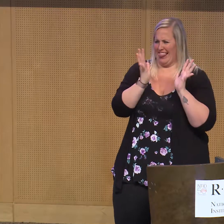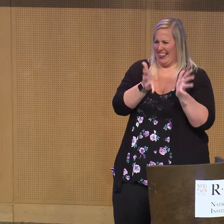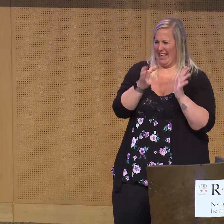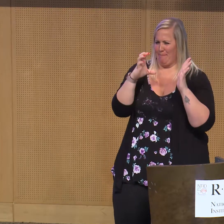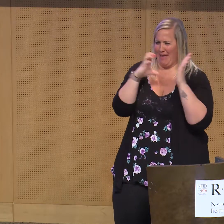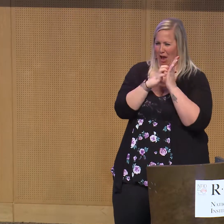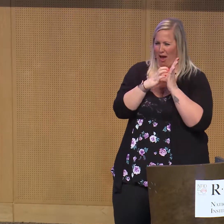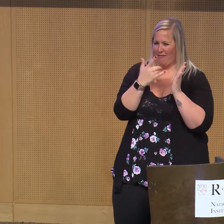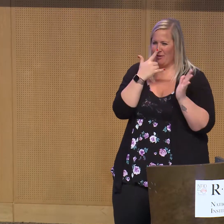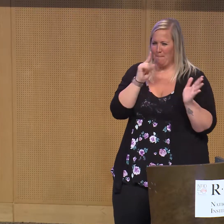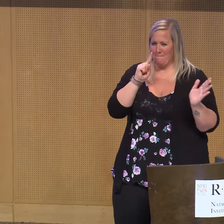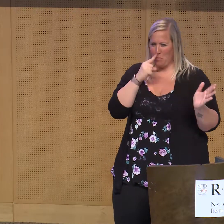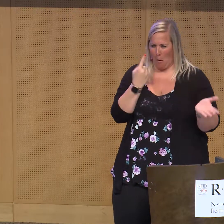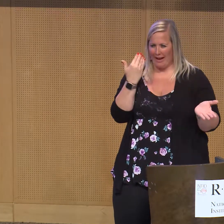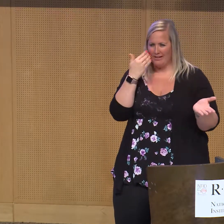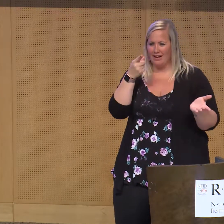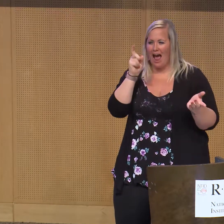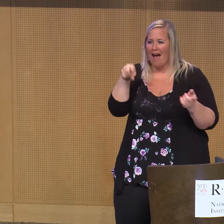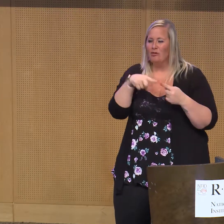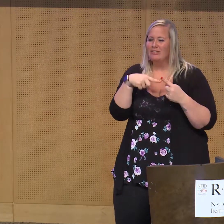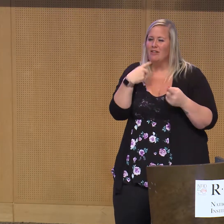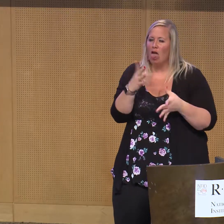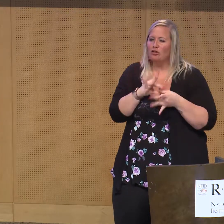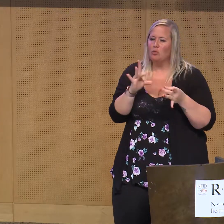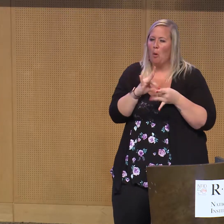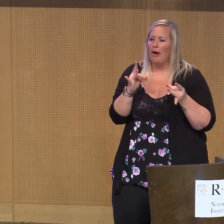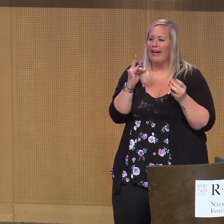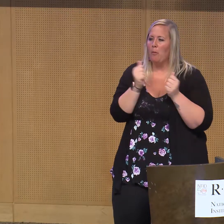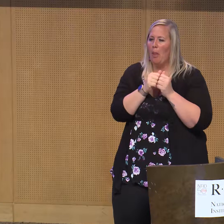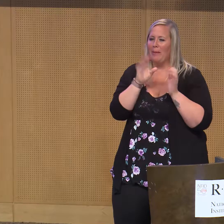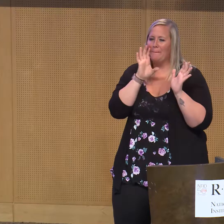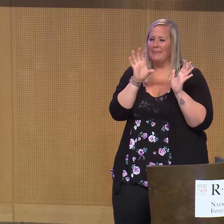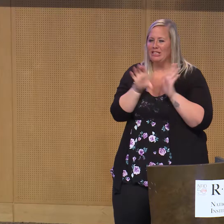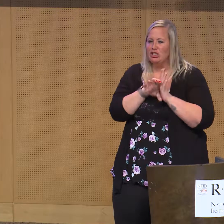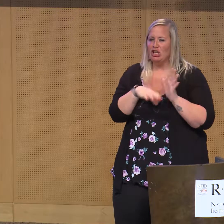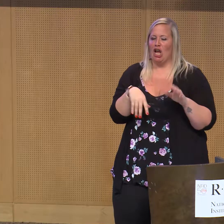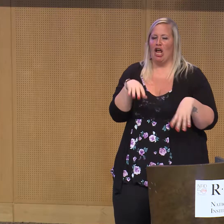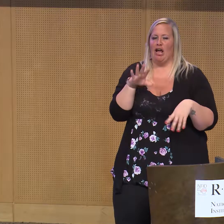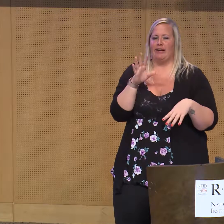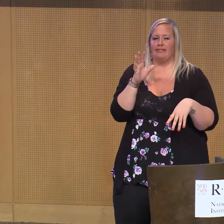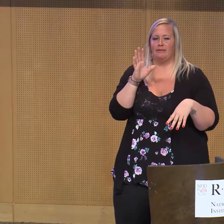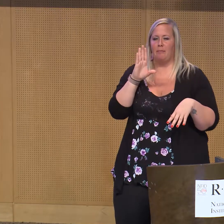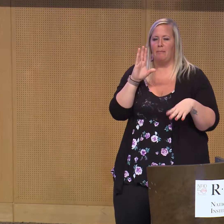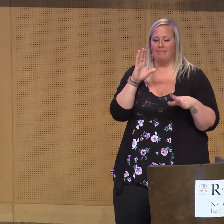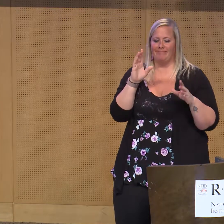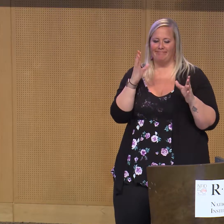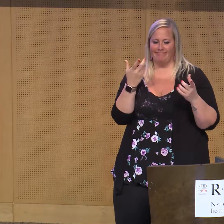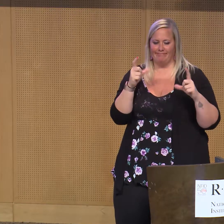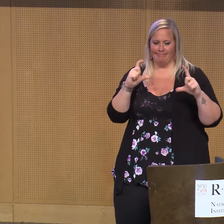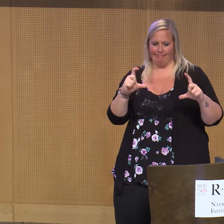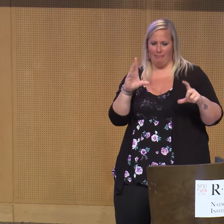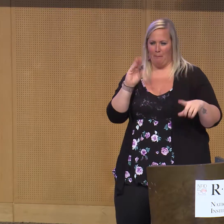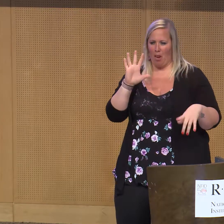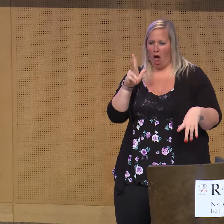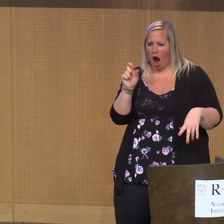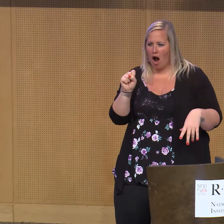I can't just leave a paragraph without any image. I want to tell a story with pictures.